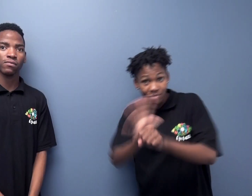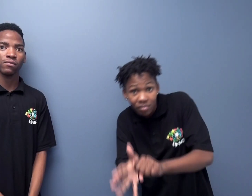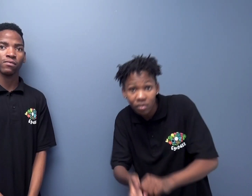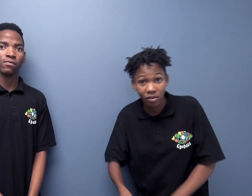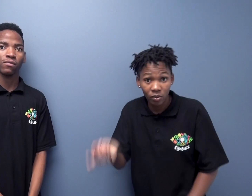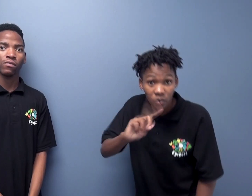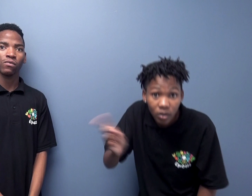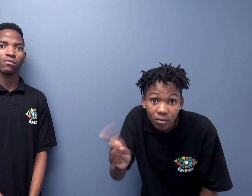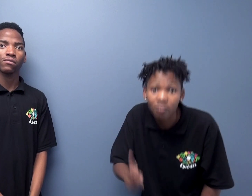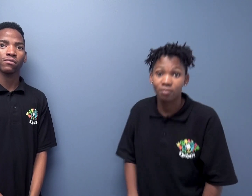What is Coronavirus / COVID-19?